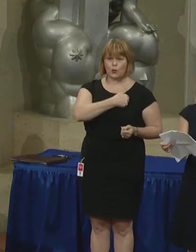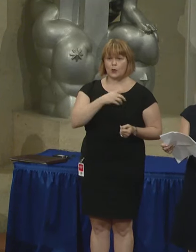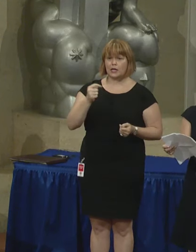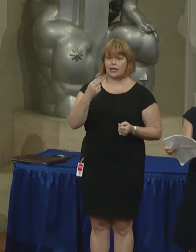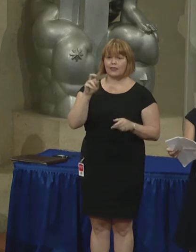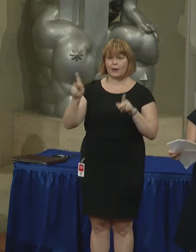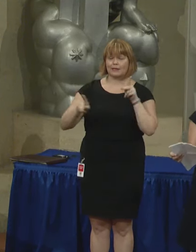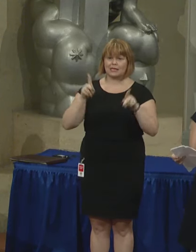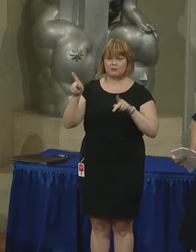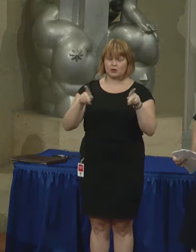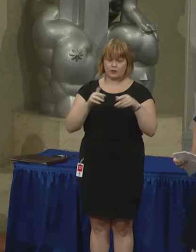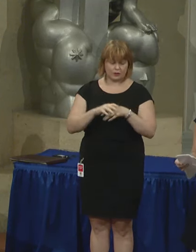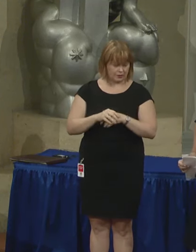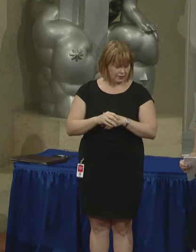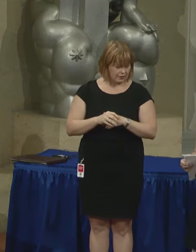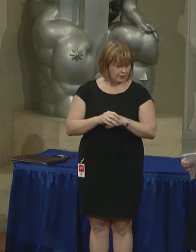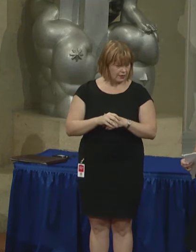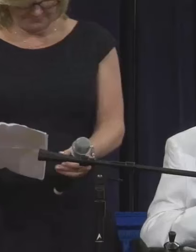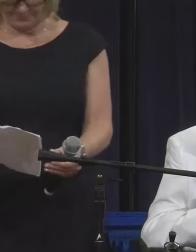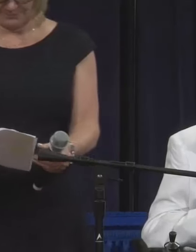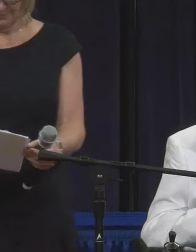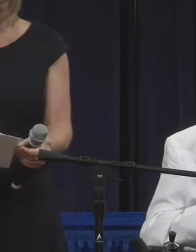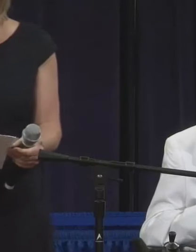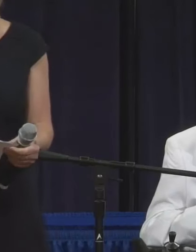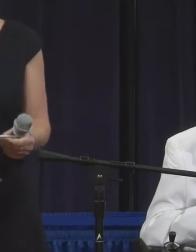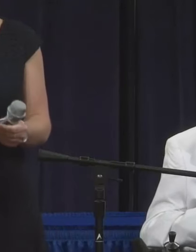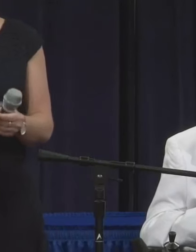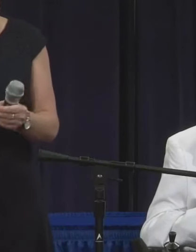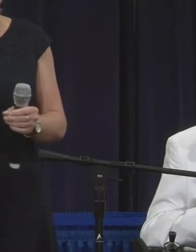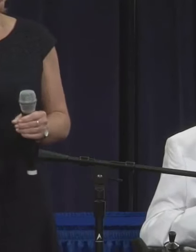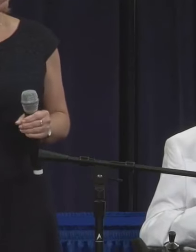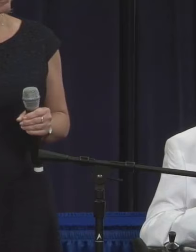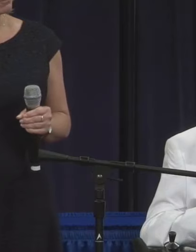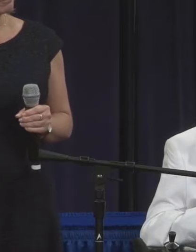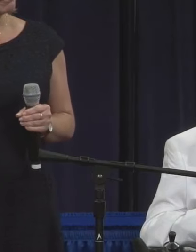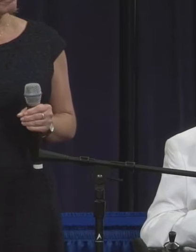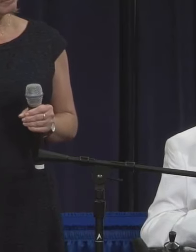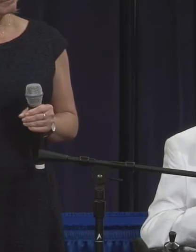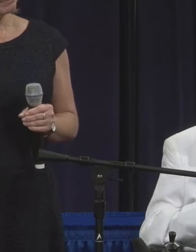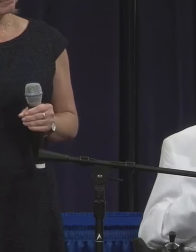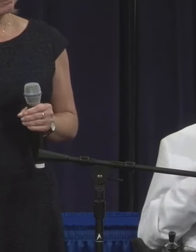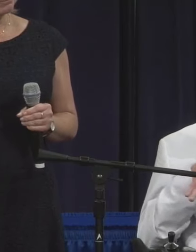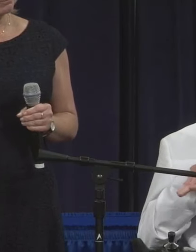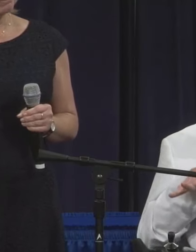CREATING THE AMERICAN DREAM ANEW.